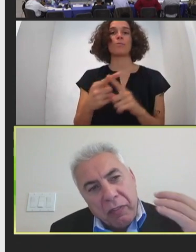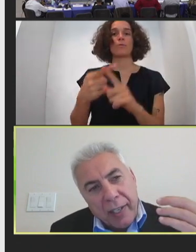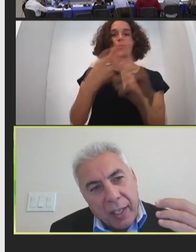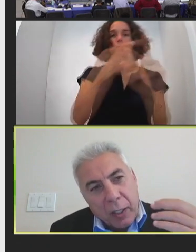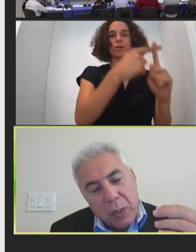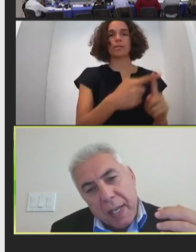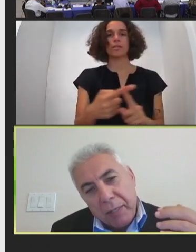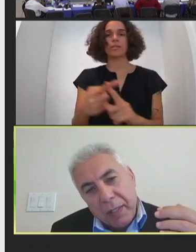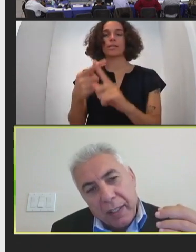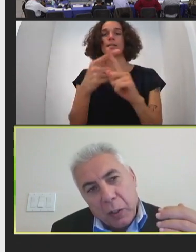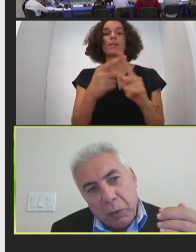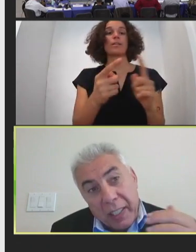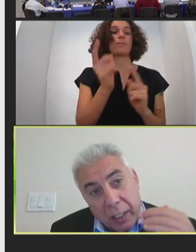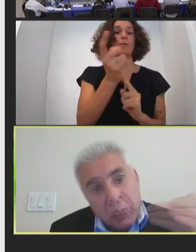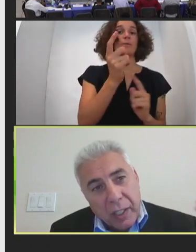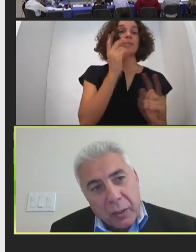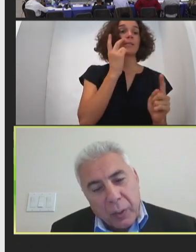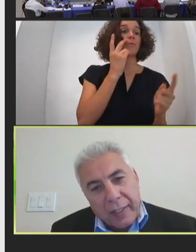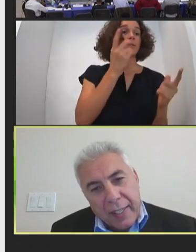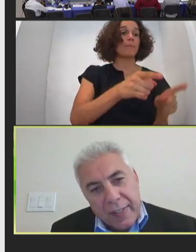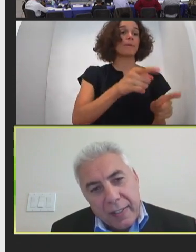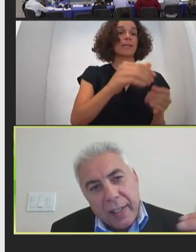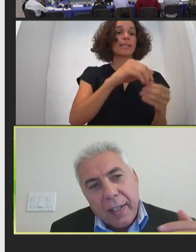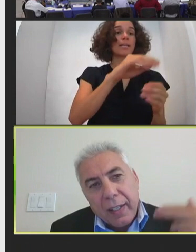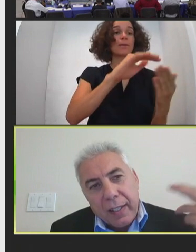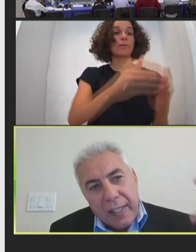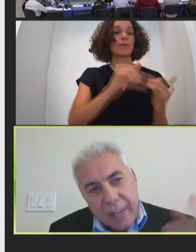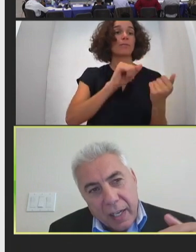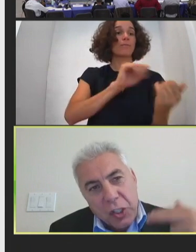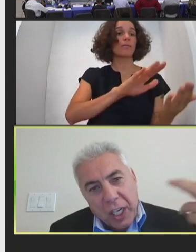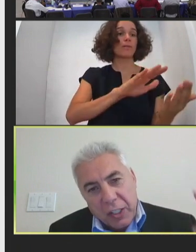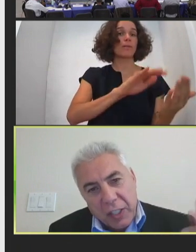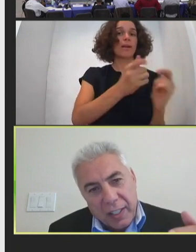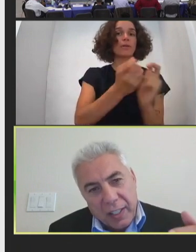find out what's happening in the community, and we try to address it, these are changing. I mean,